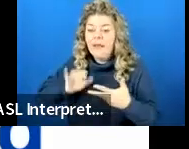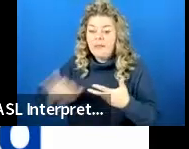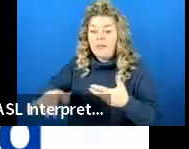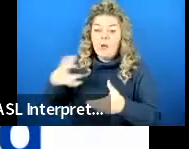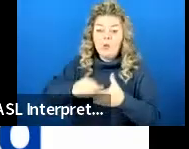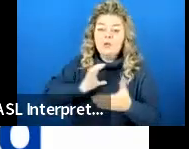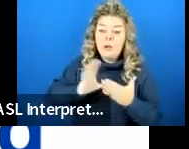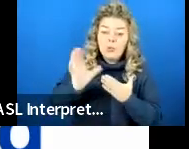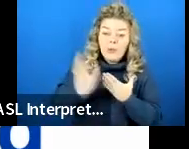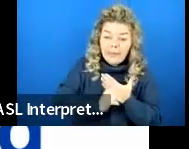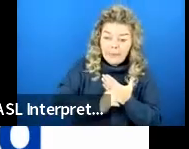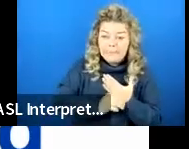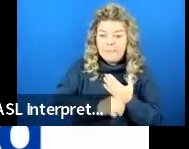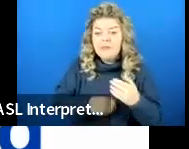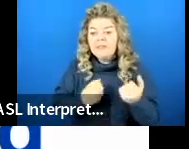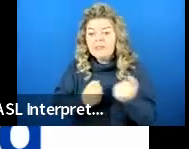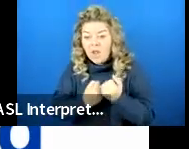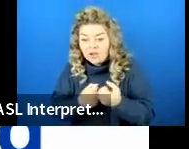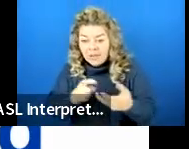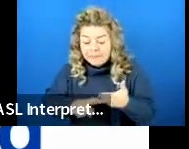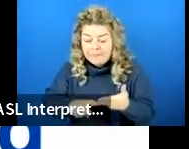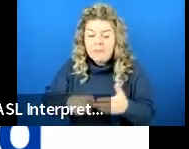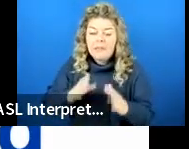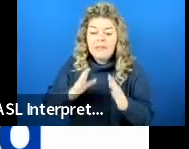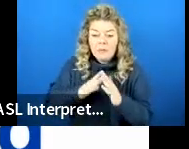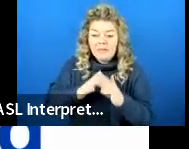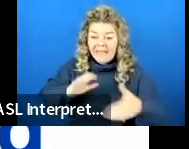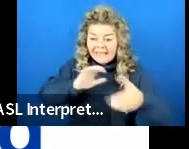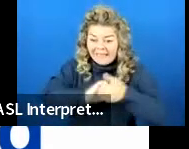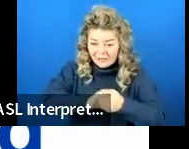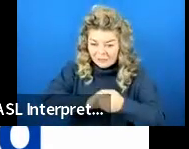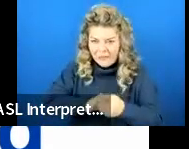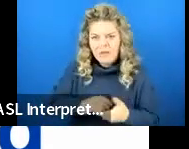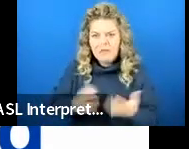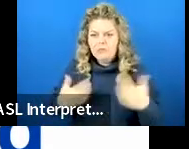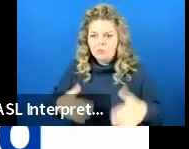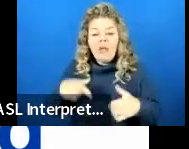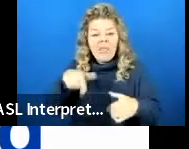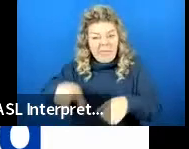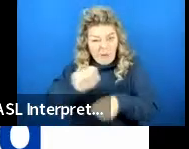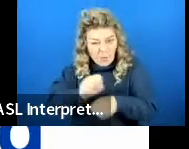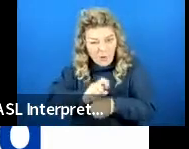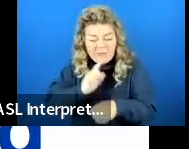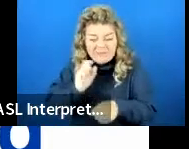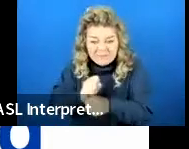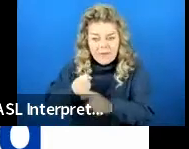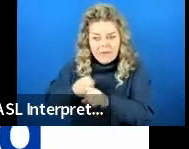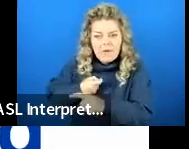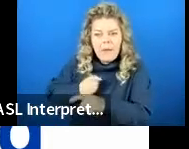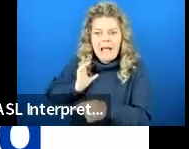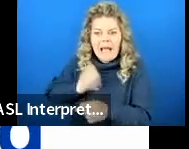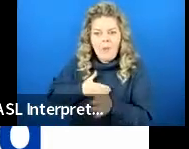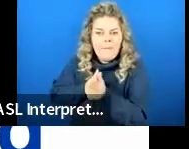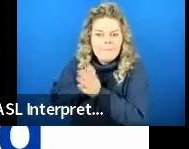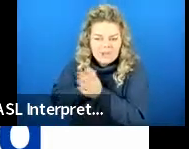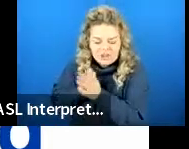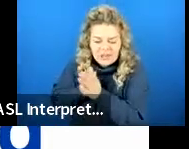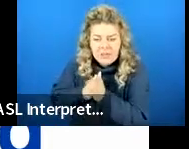and scholarship, our community engagement. And this workflows directly from our mission, which is something that we think about often.